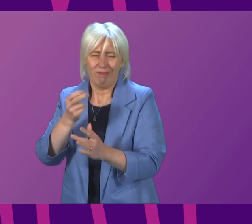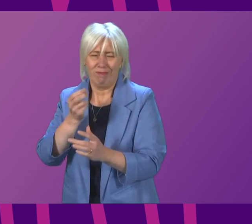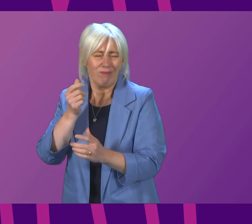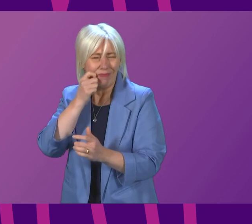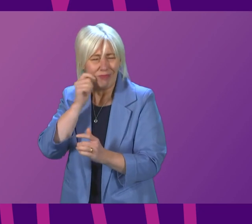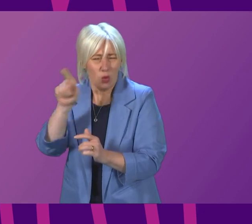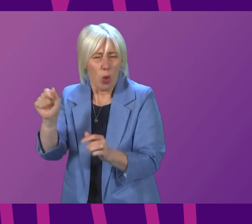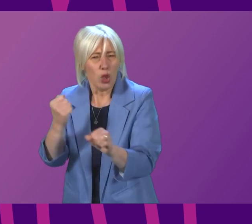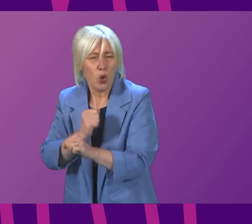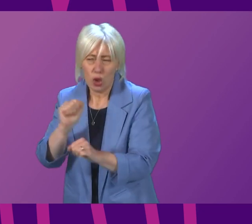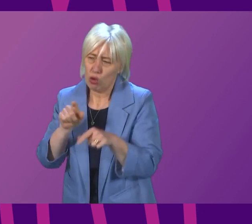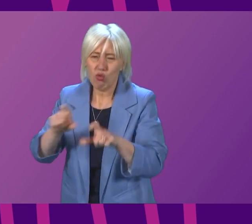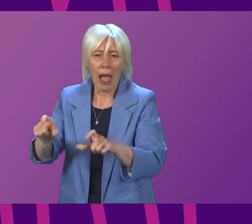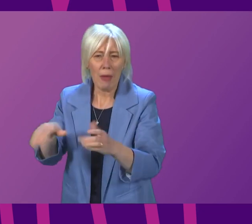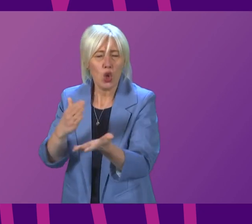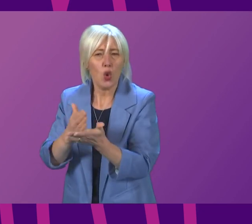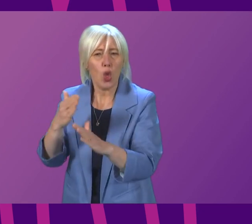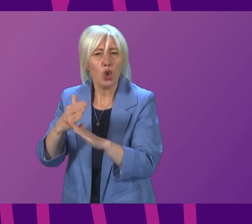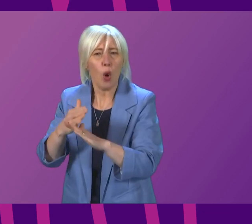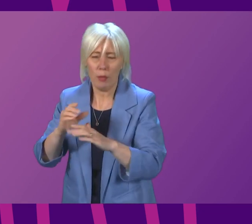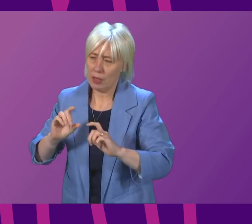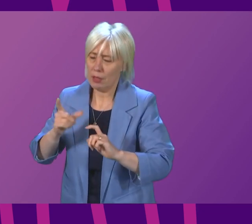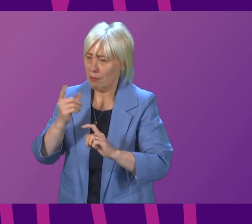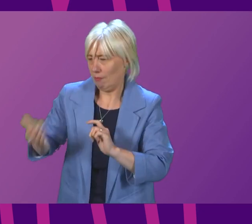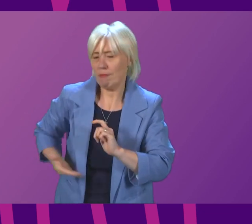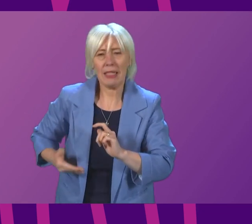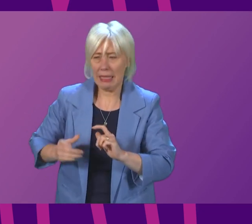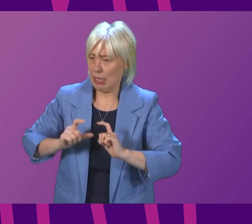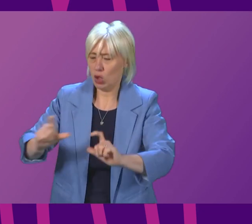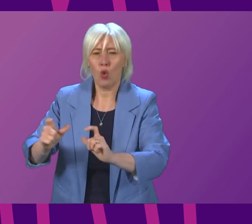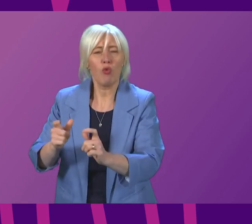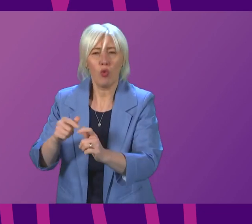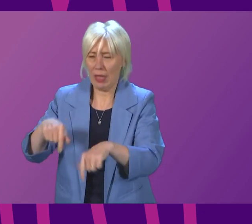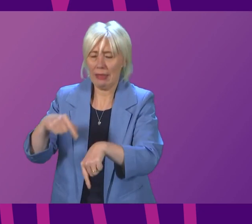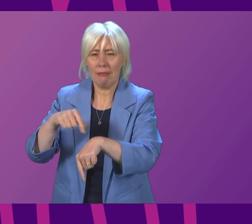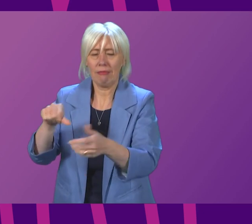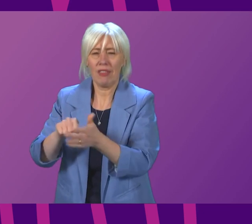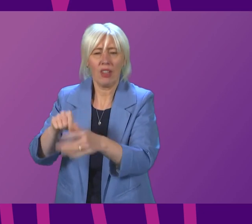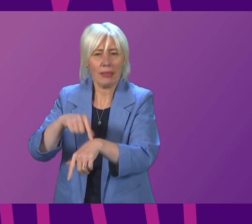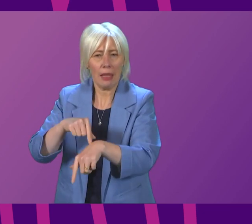possible time. The First Minister tells us to live with Covid, but she does not trust the public.